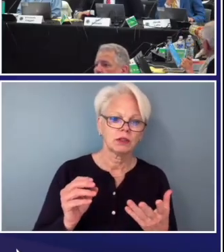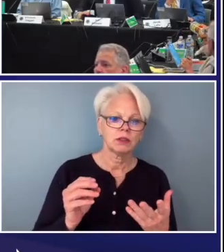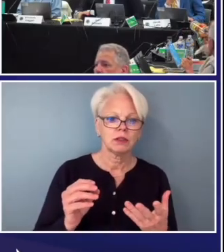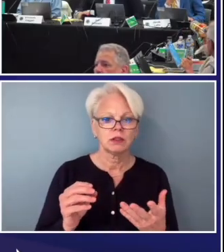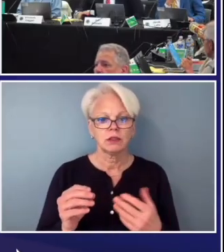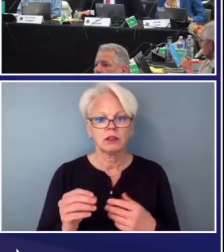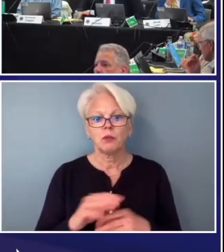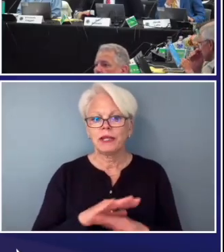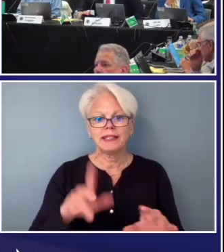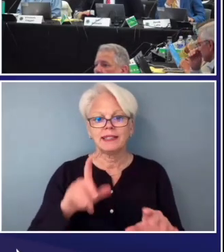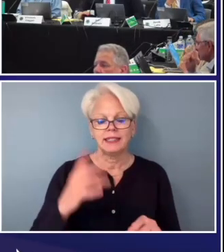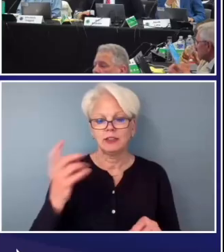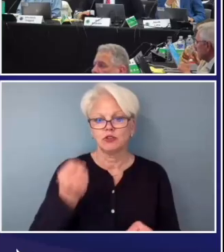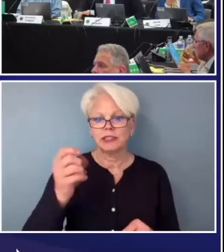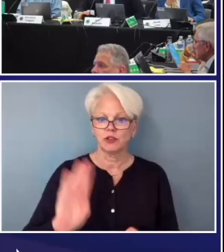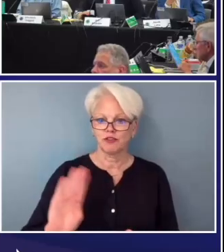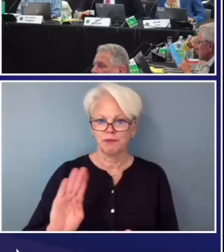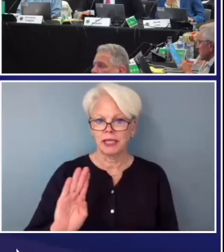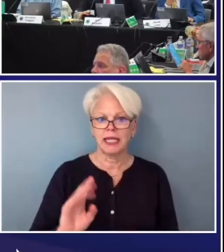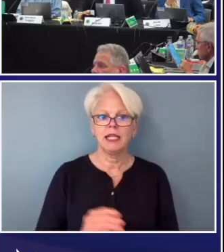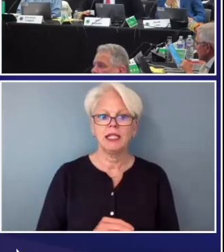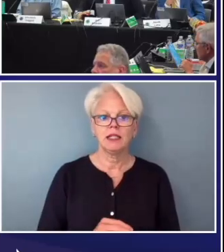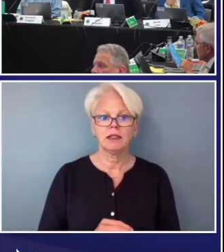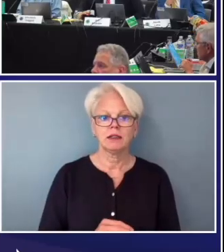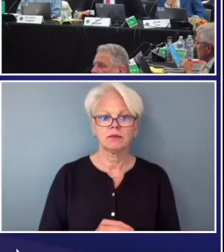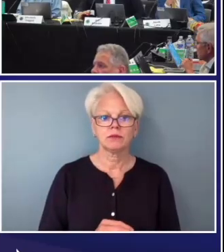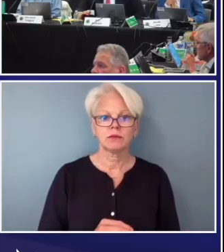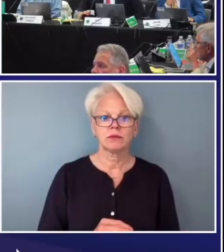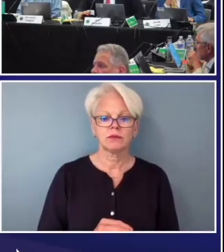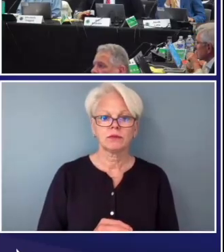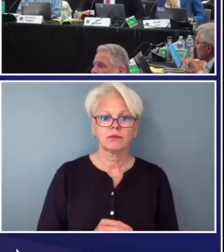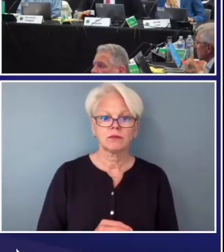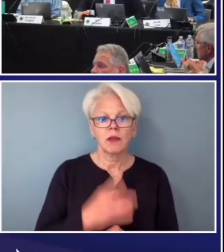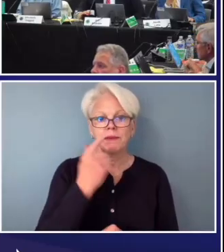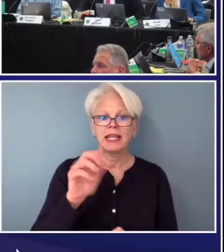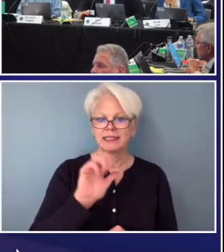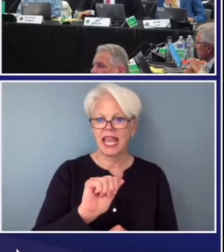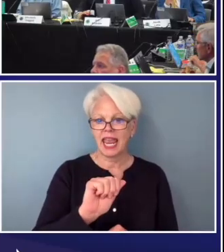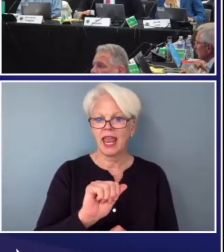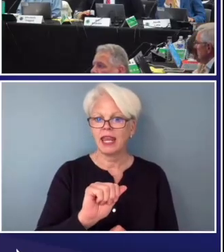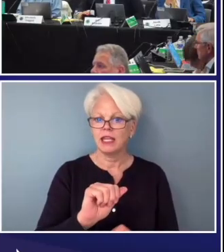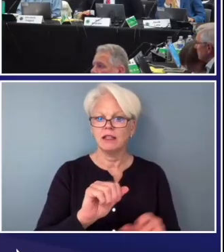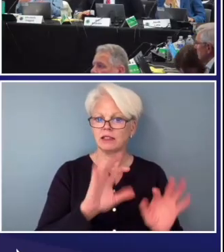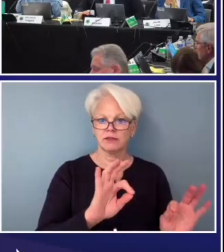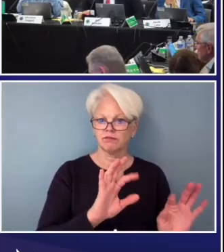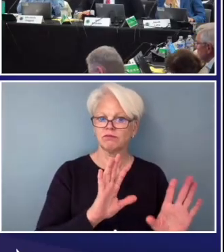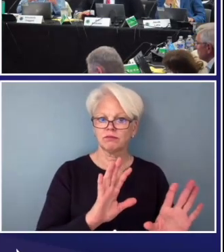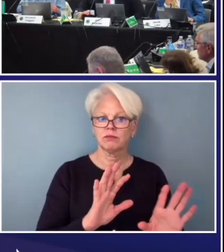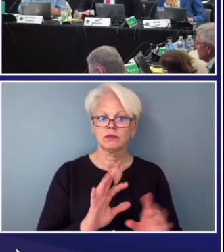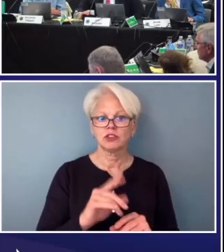Um, and we just, because uh, A, can just stand on its own. So that's just a little housekeeping on our part.